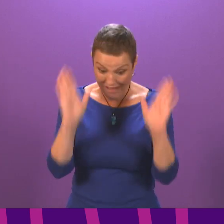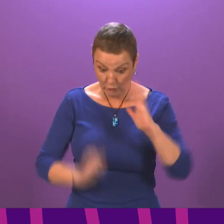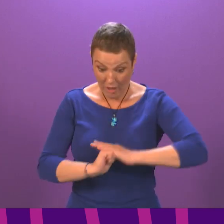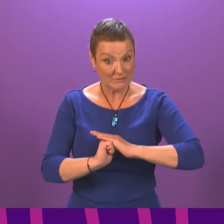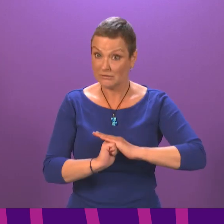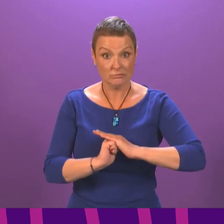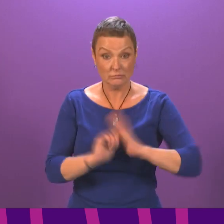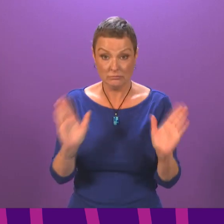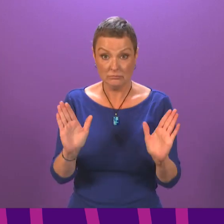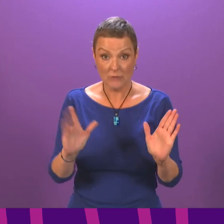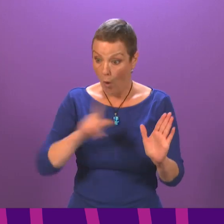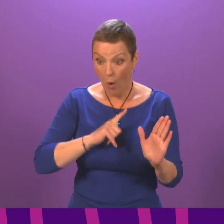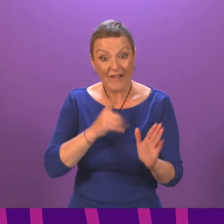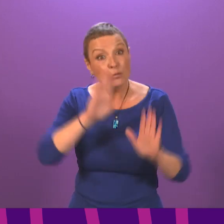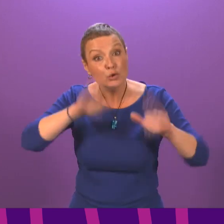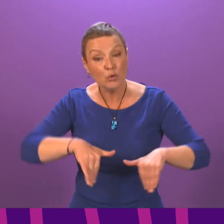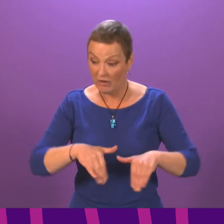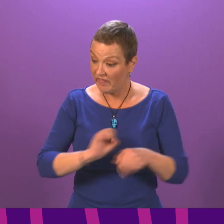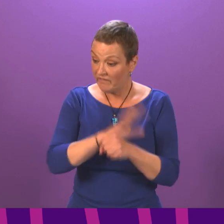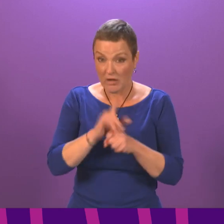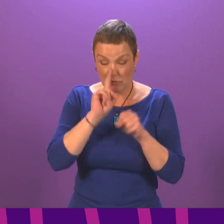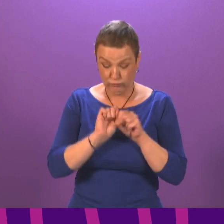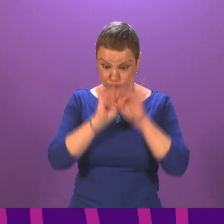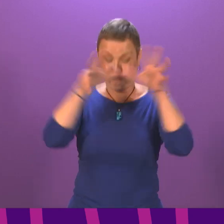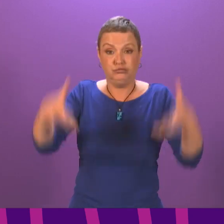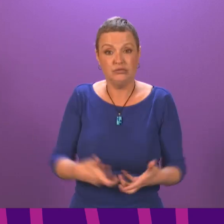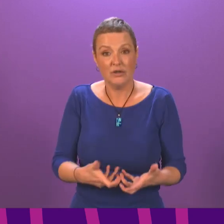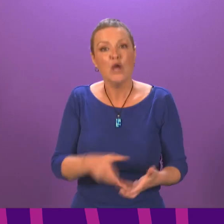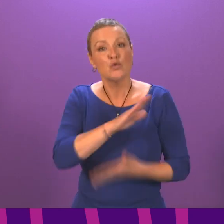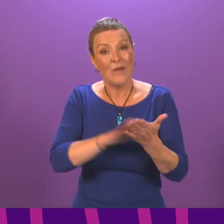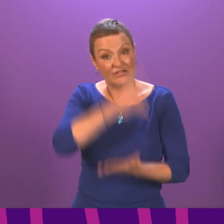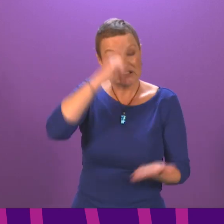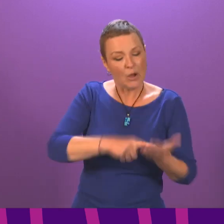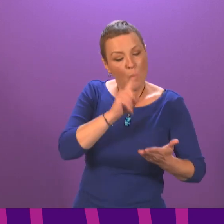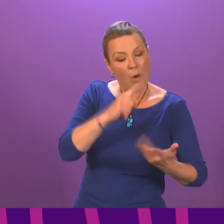human interaction and make choices about activities that can and cannot go ahead. I think that